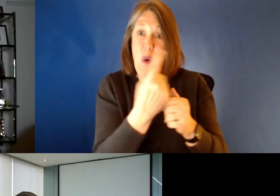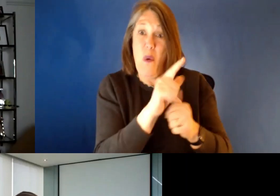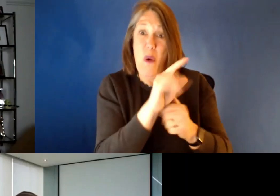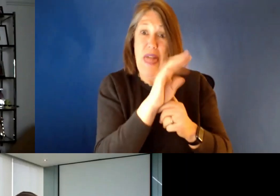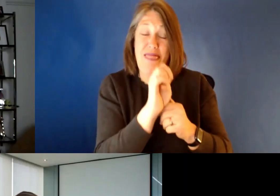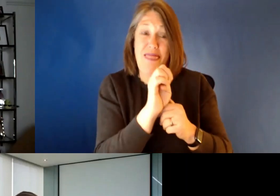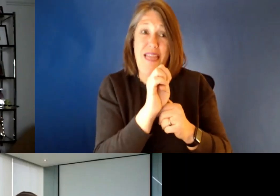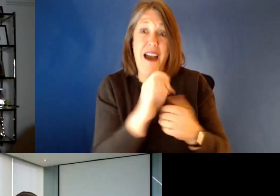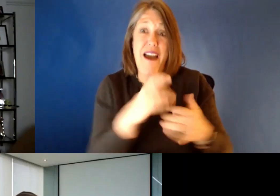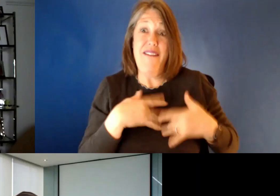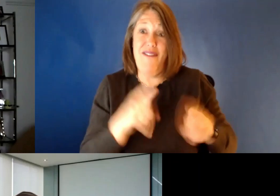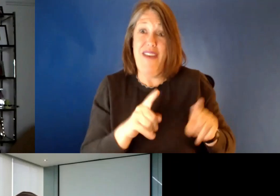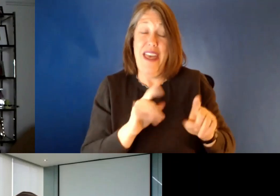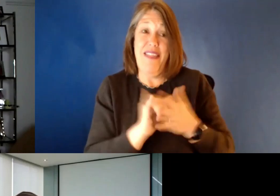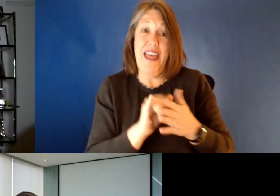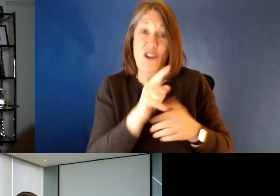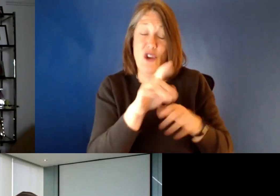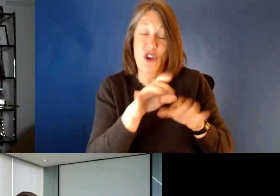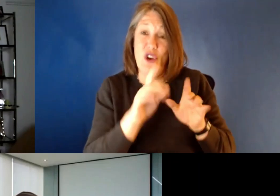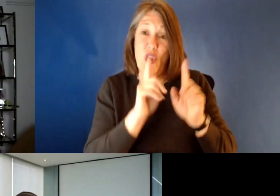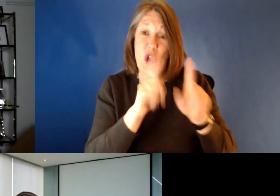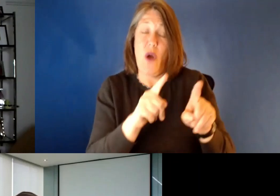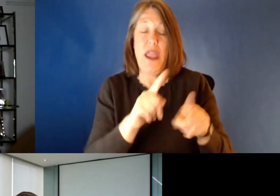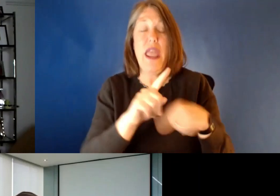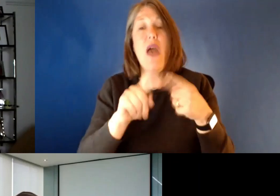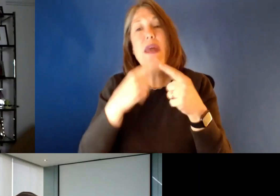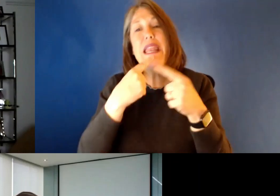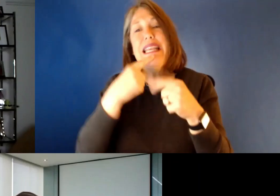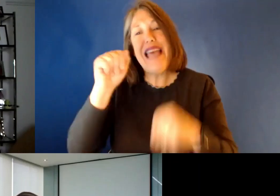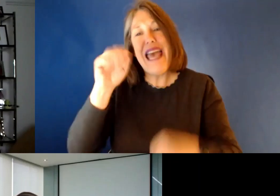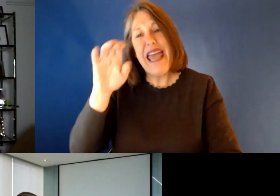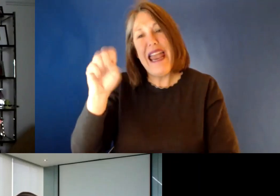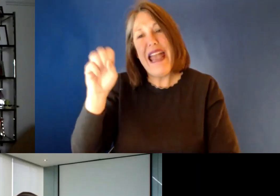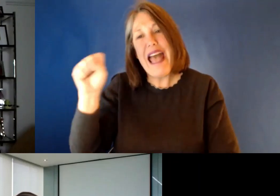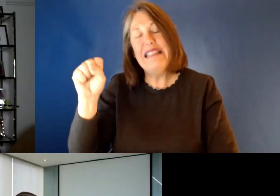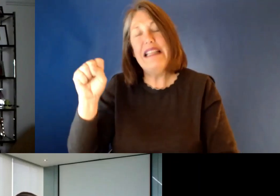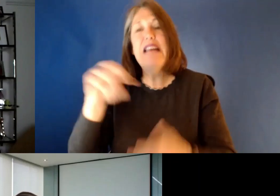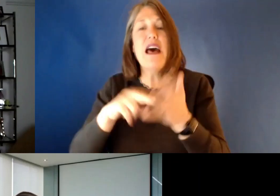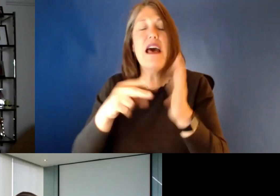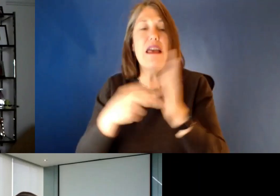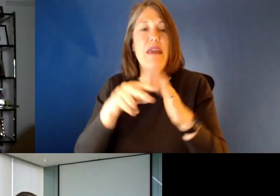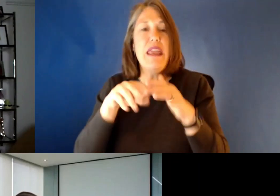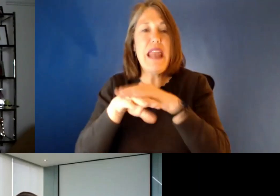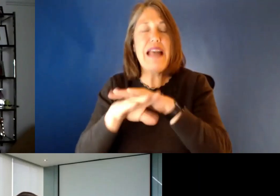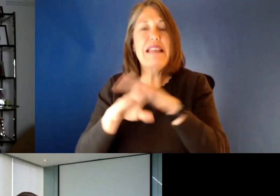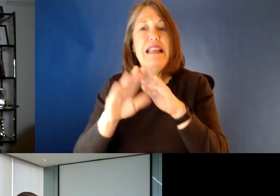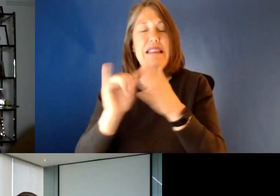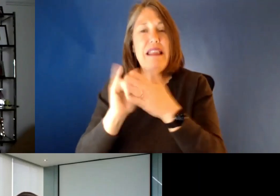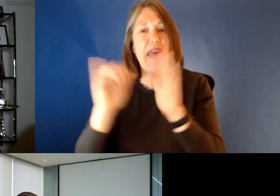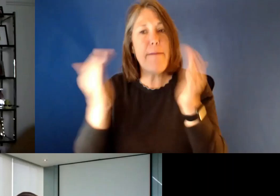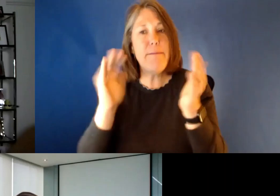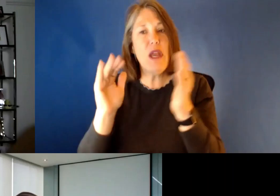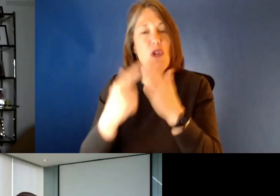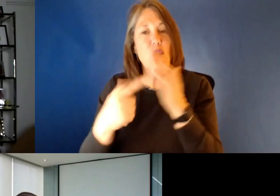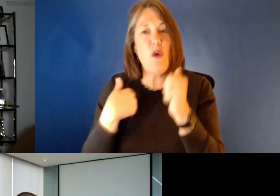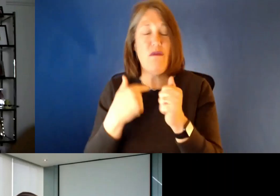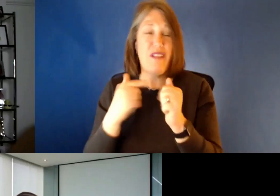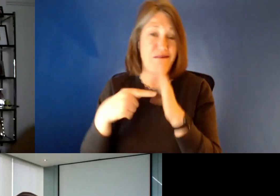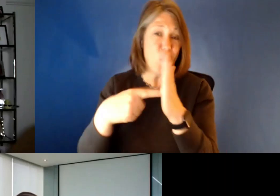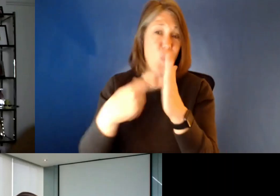06:18:45 And when I say access, that is the access that mirrors what we are doing today.